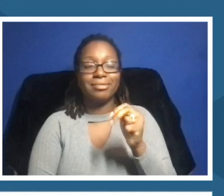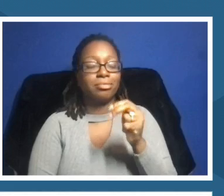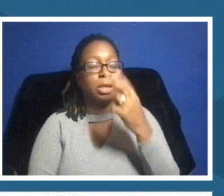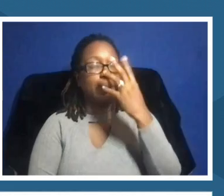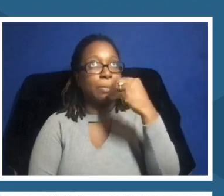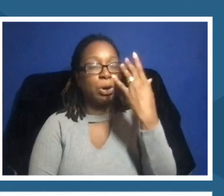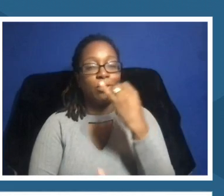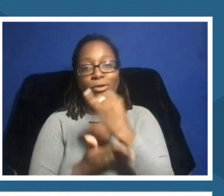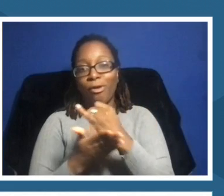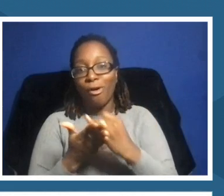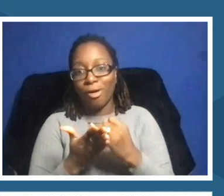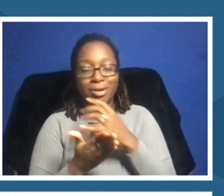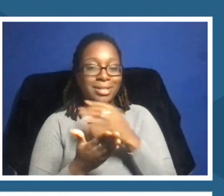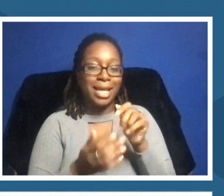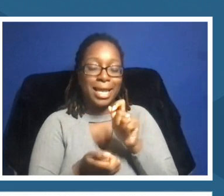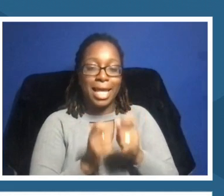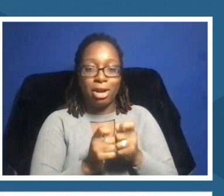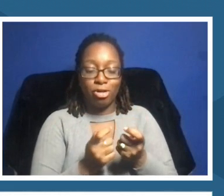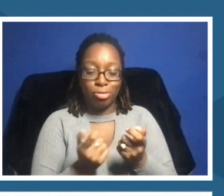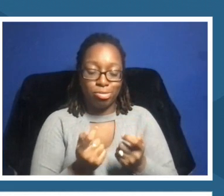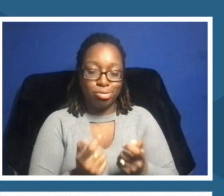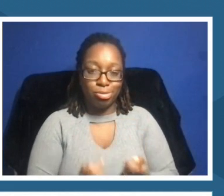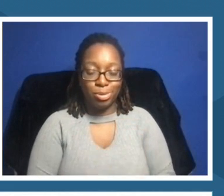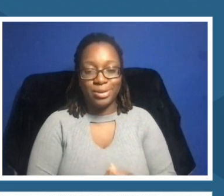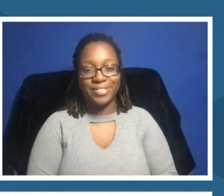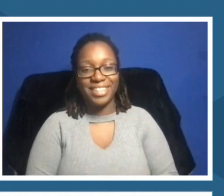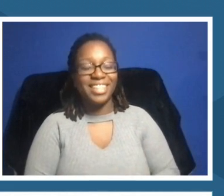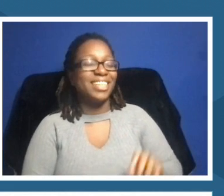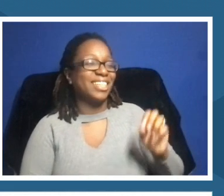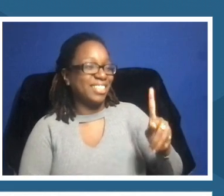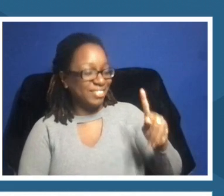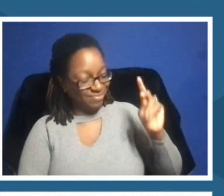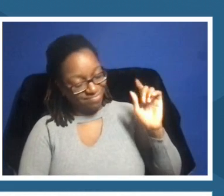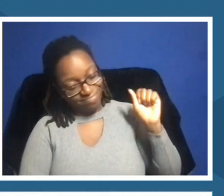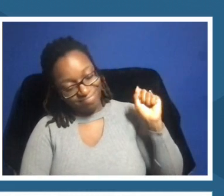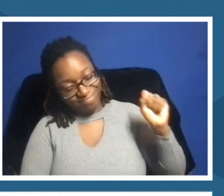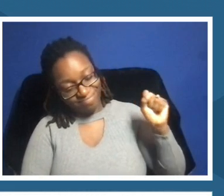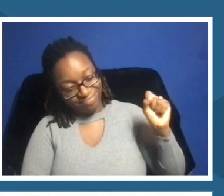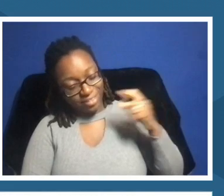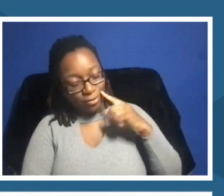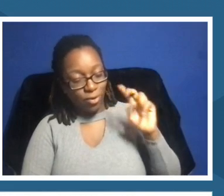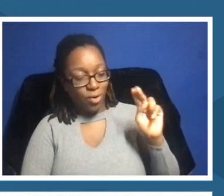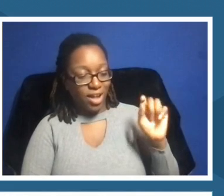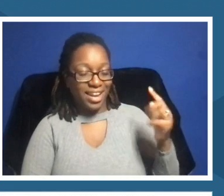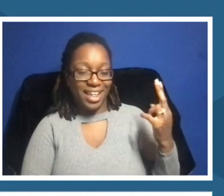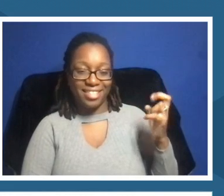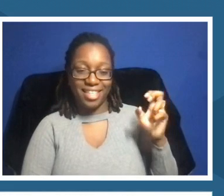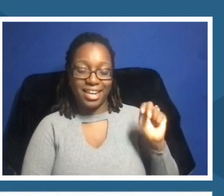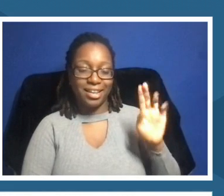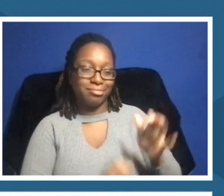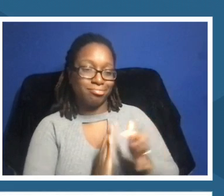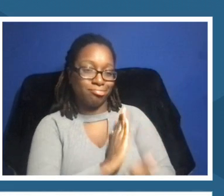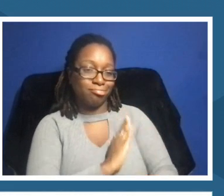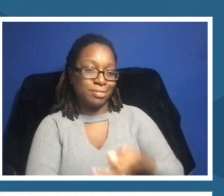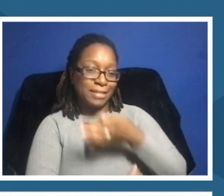out yeah quick shout out for nathan kalanichi thank you thank you tk